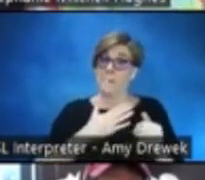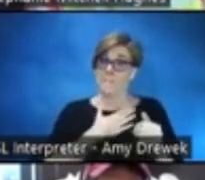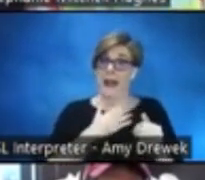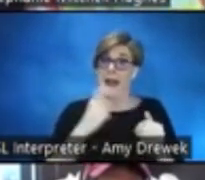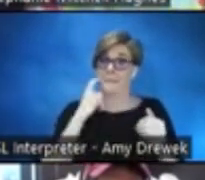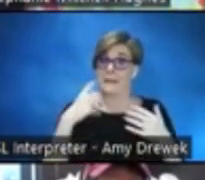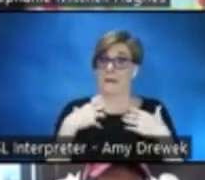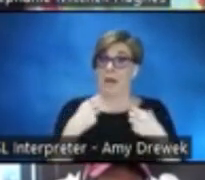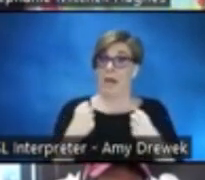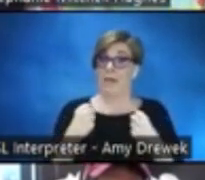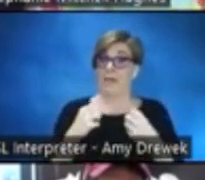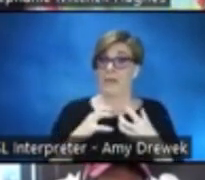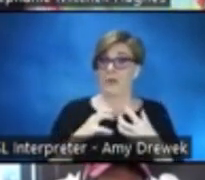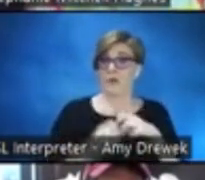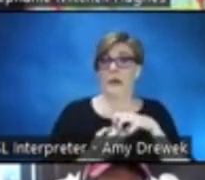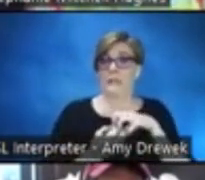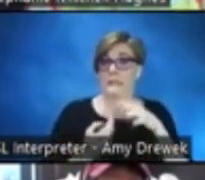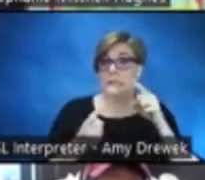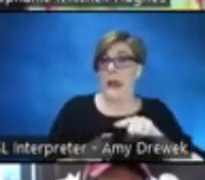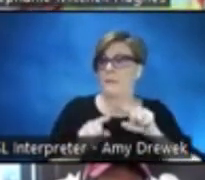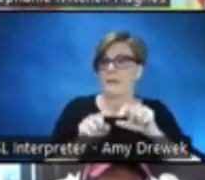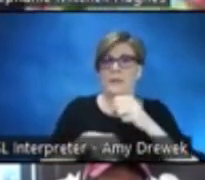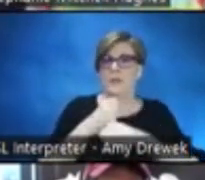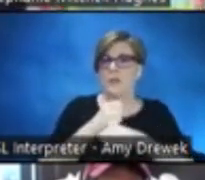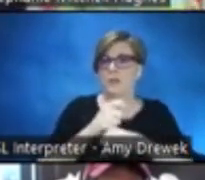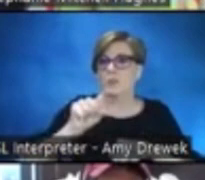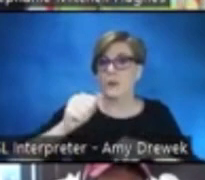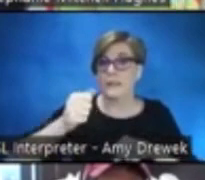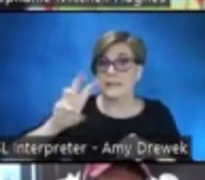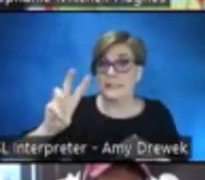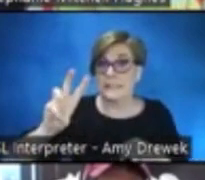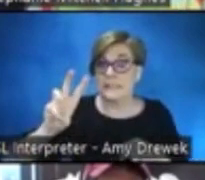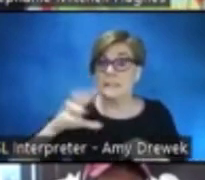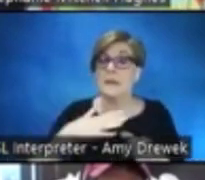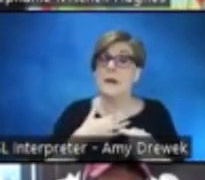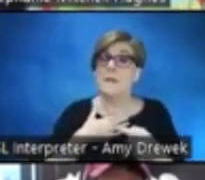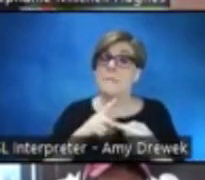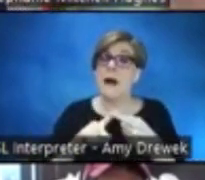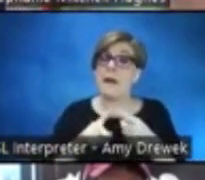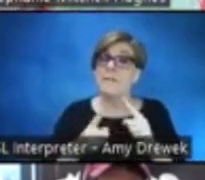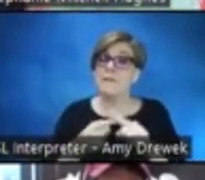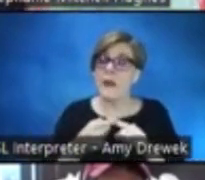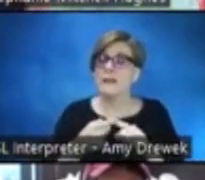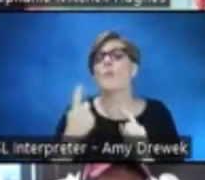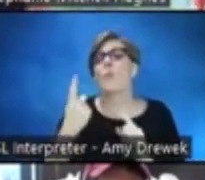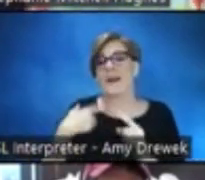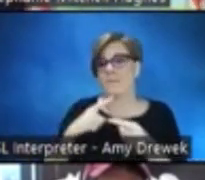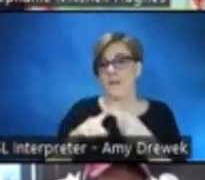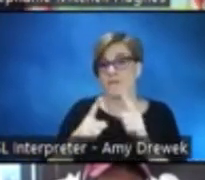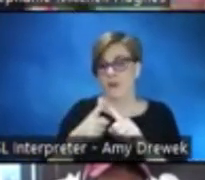IN 2016, MY FRIENDS WERE -- ONE OF MY FRIENDS FACE TIMED ME